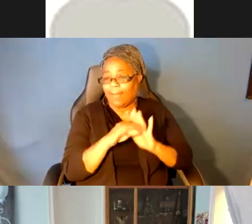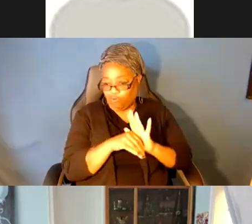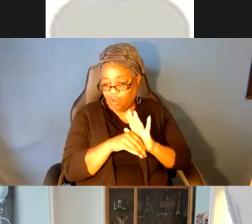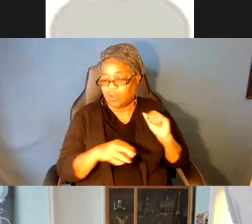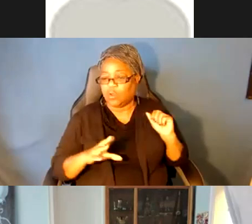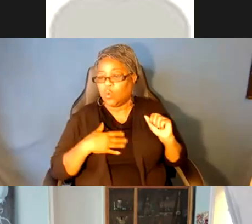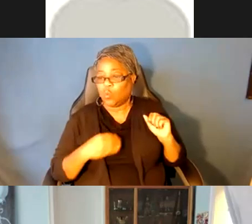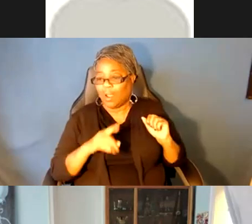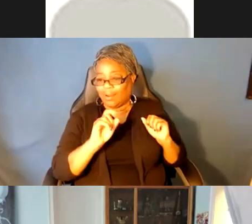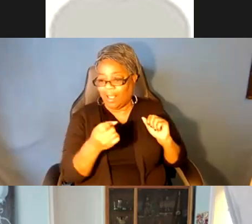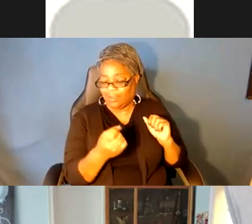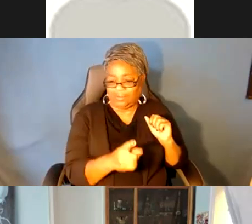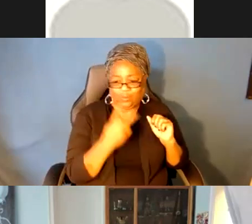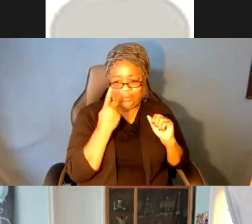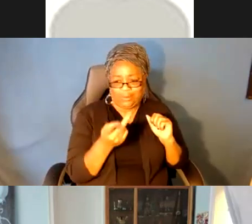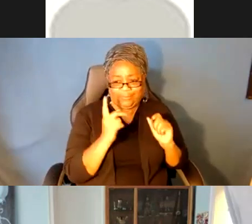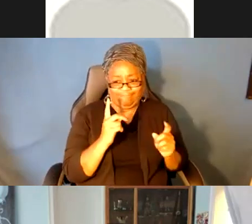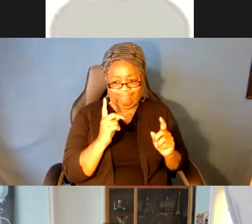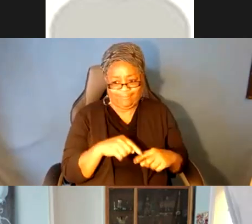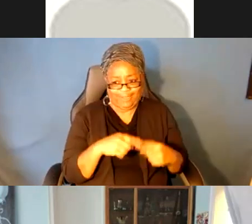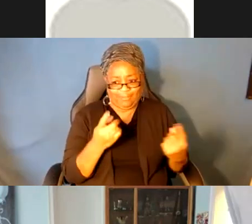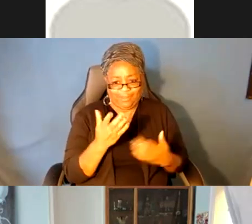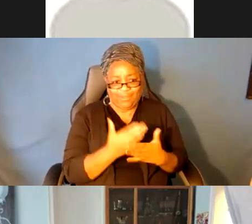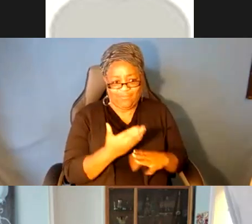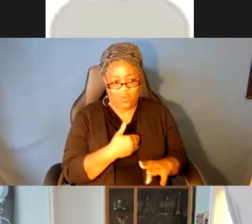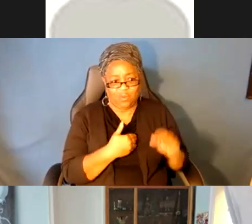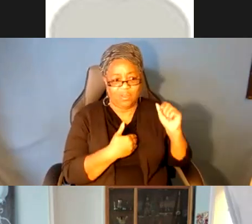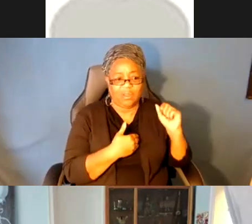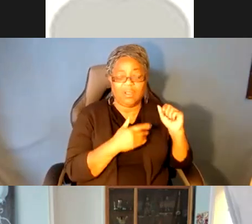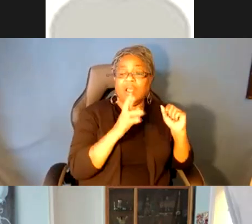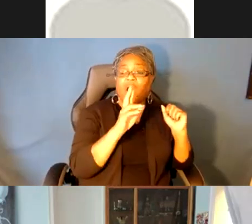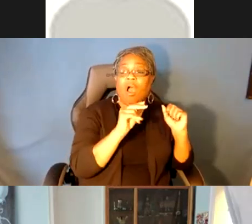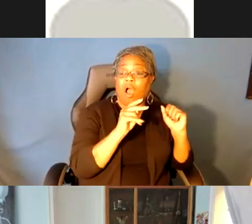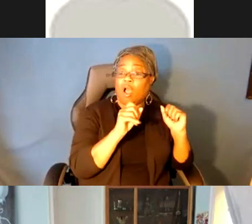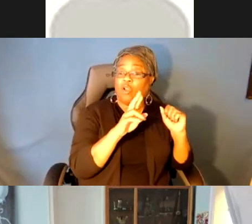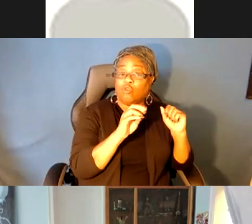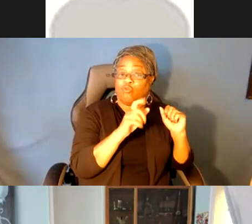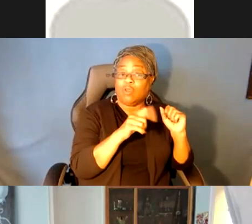Please do not include unrealized income such as scholarships or in-kind costs,